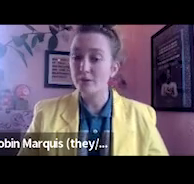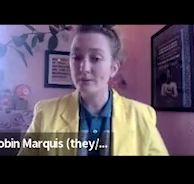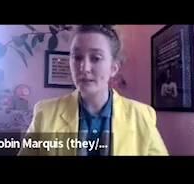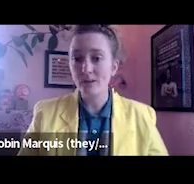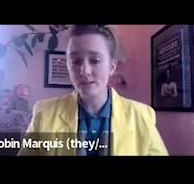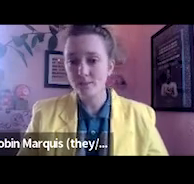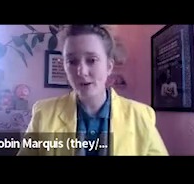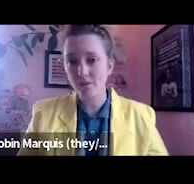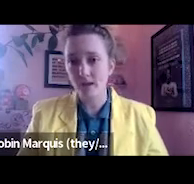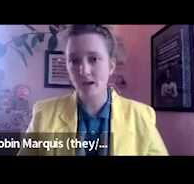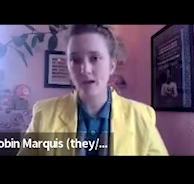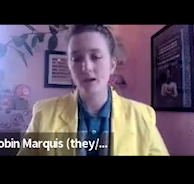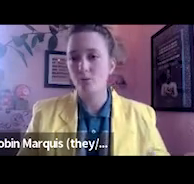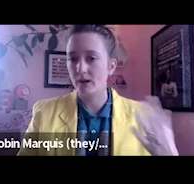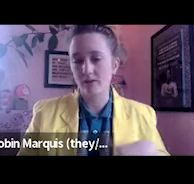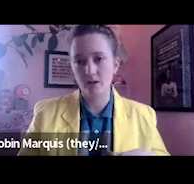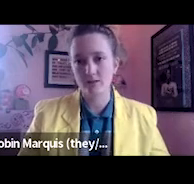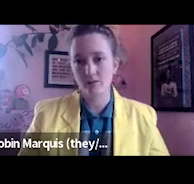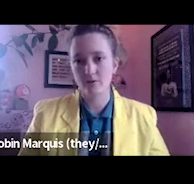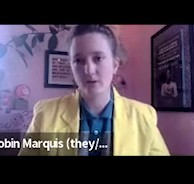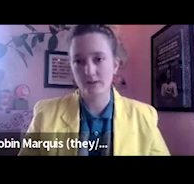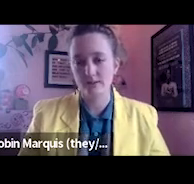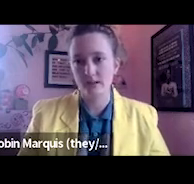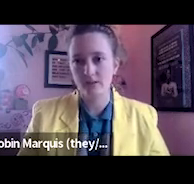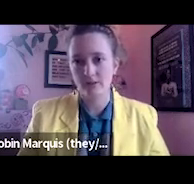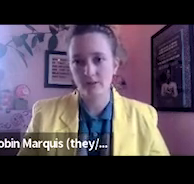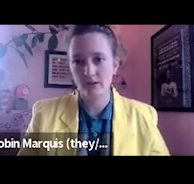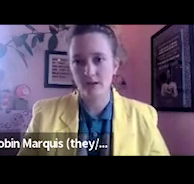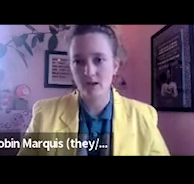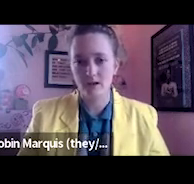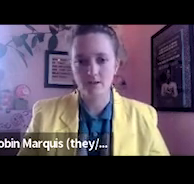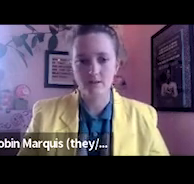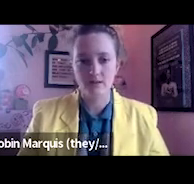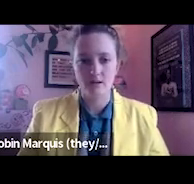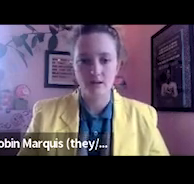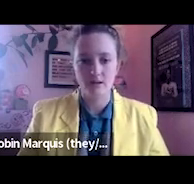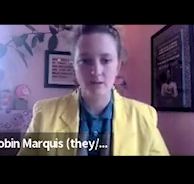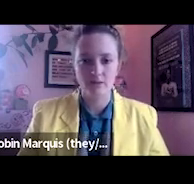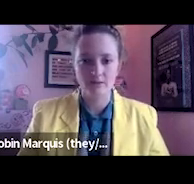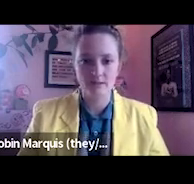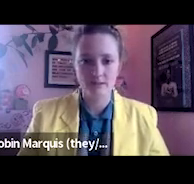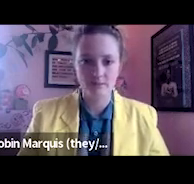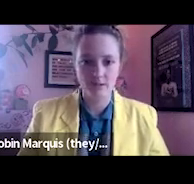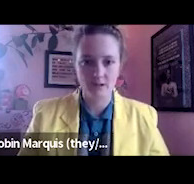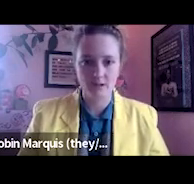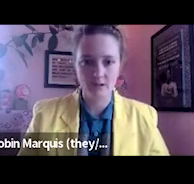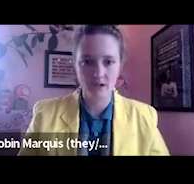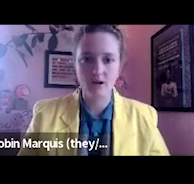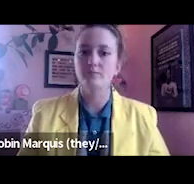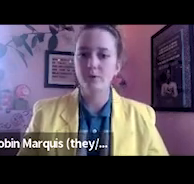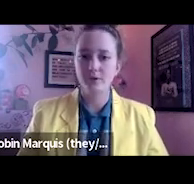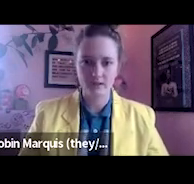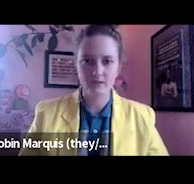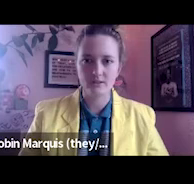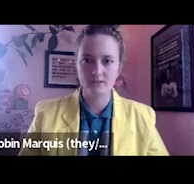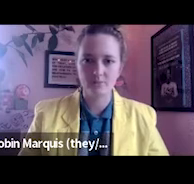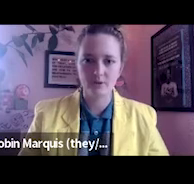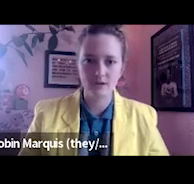If folks have question about that, we're going to have time for questions and answer at the end. I see something in the chat. Perfect.